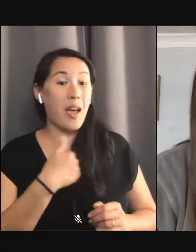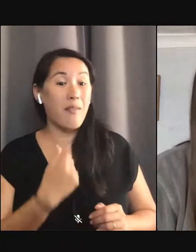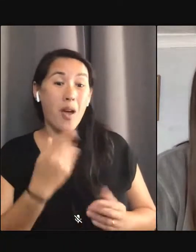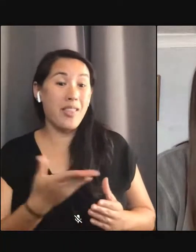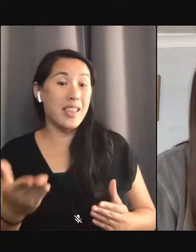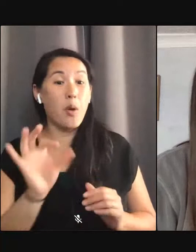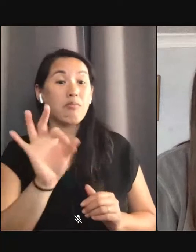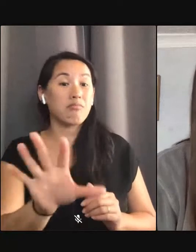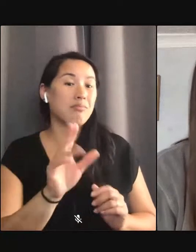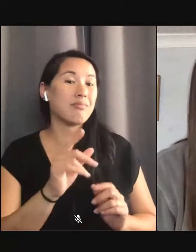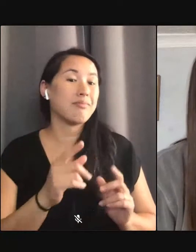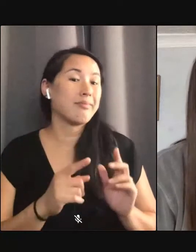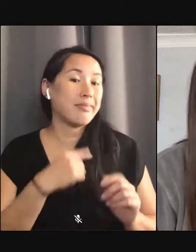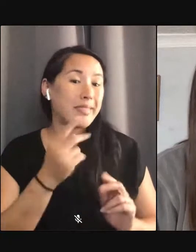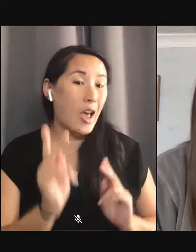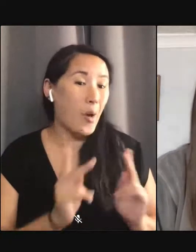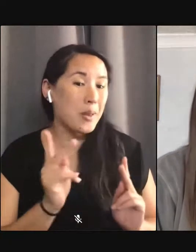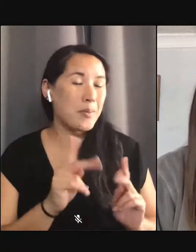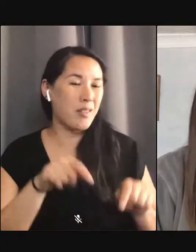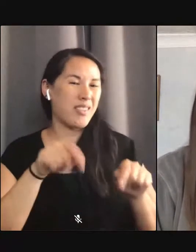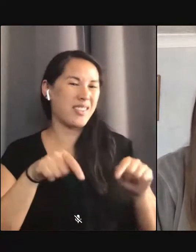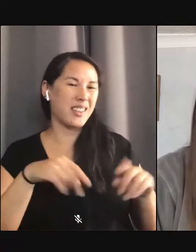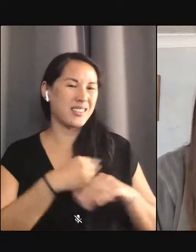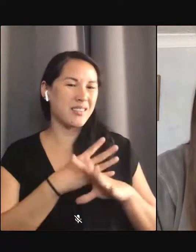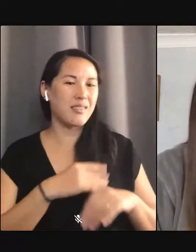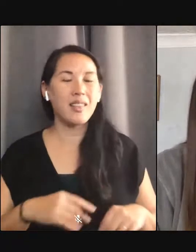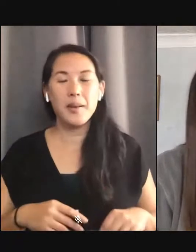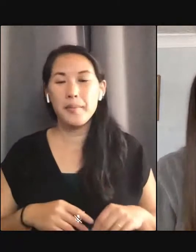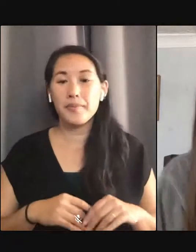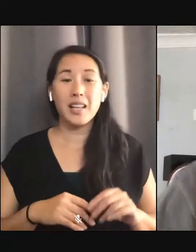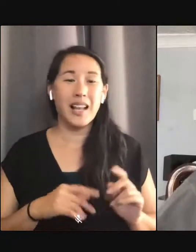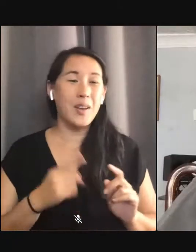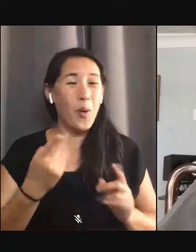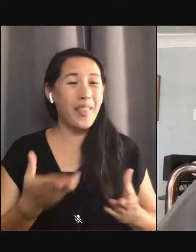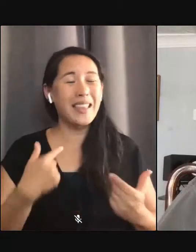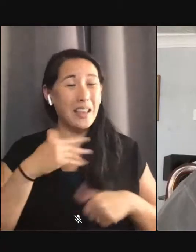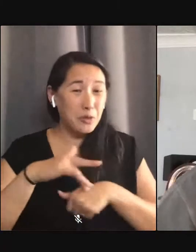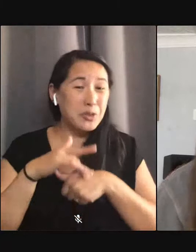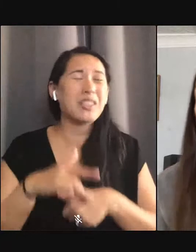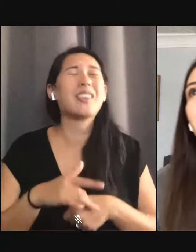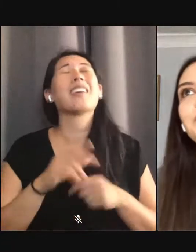keeps you up at night so that you think actually if we just did this then what would that be hmm